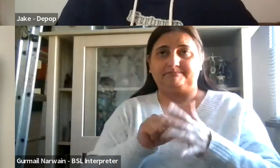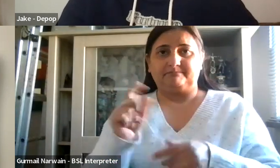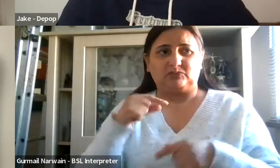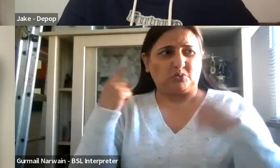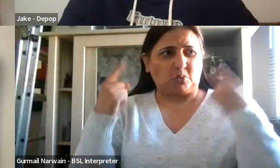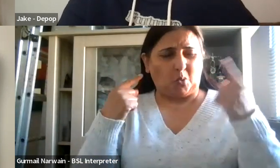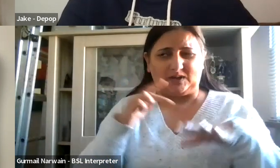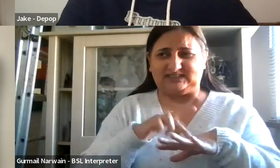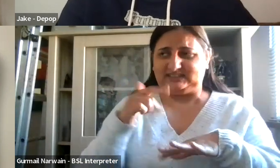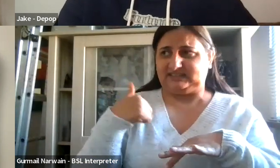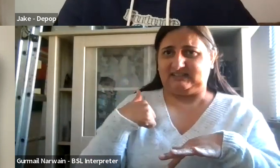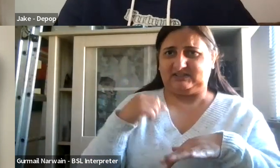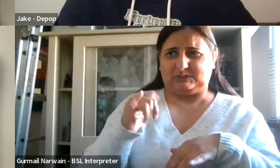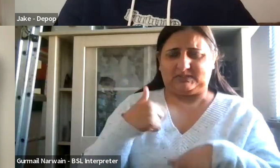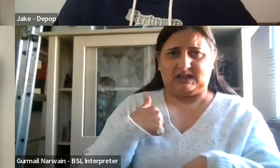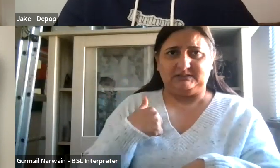From personal experience I struggled with noise sensitivities, and I spoke